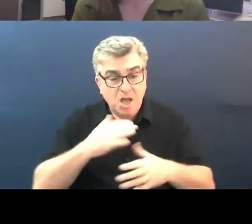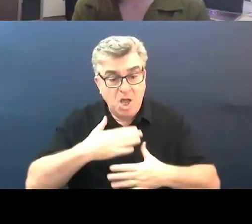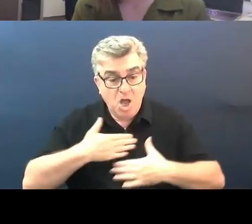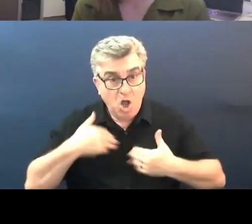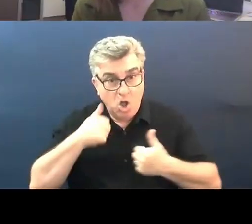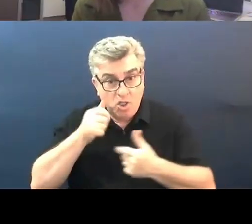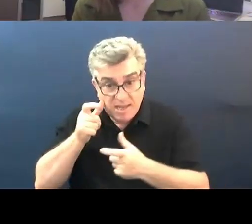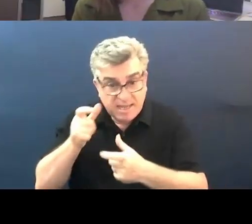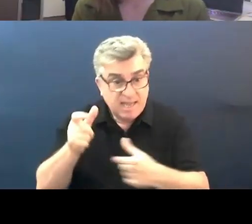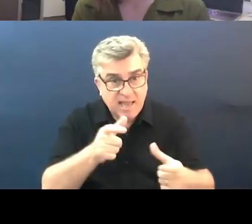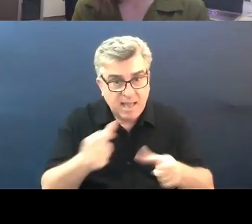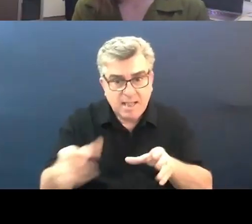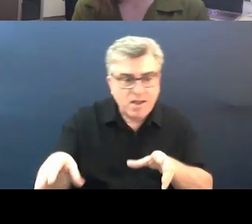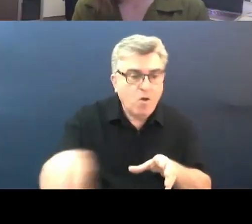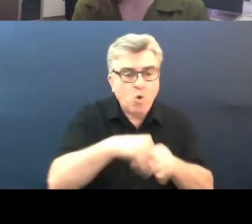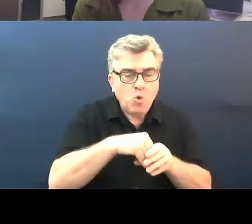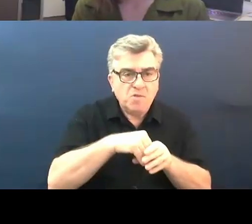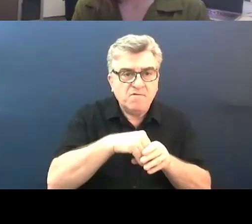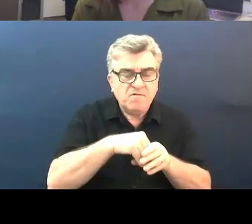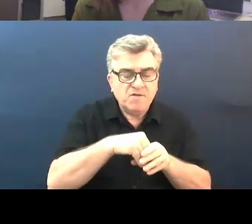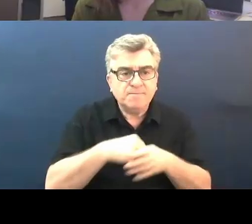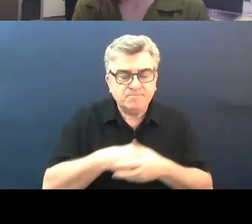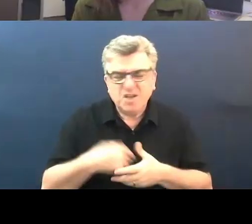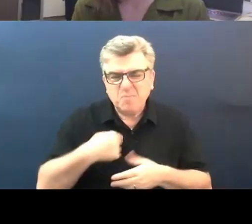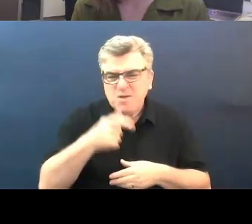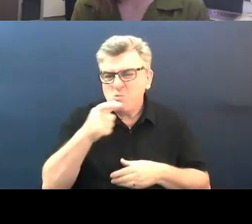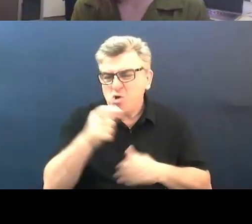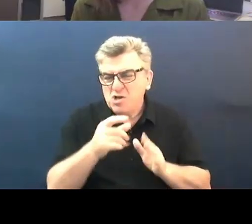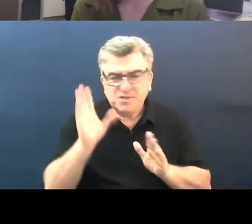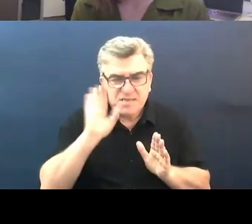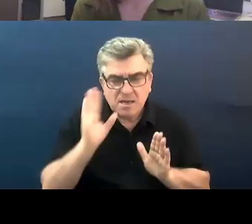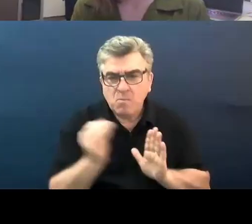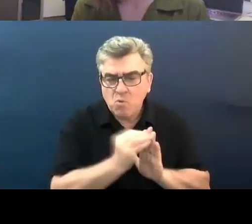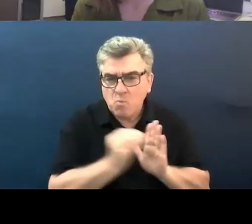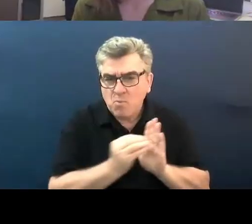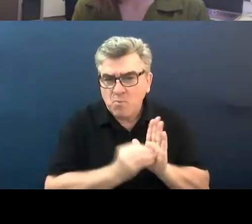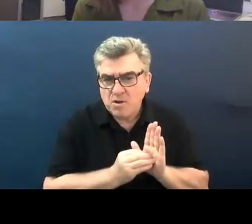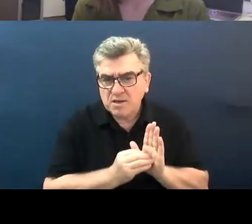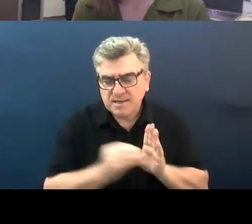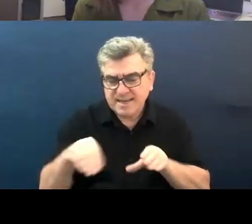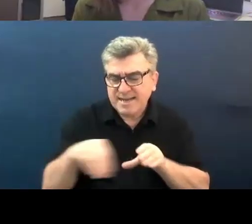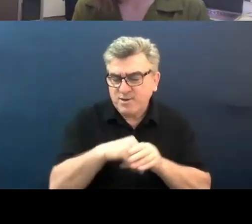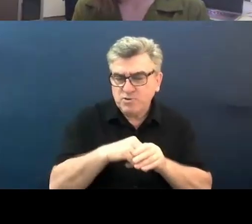I've been jotting down some words as we've been talking about what inclusive healthcare seems to